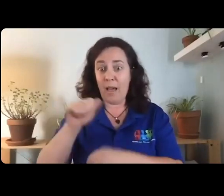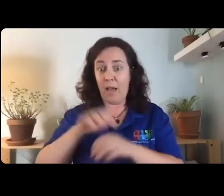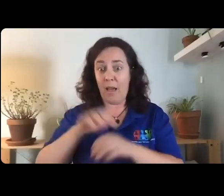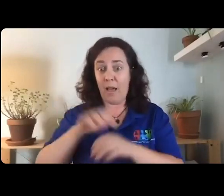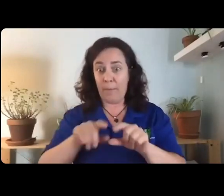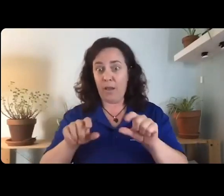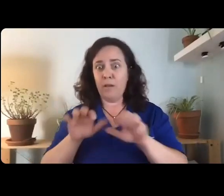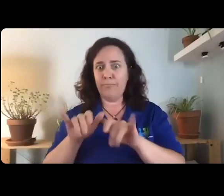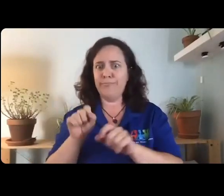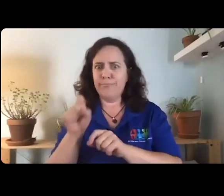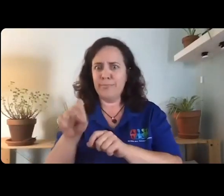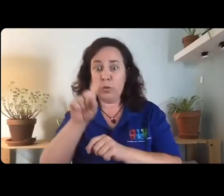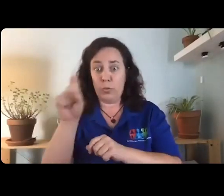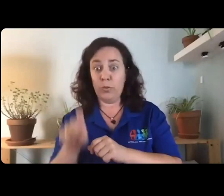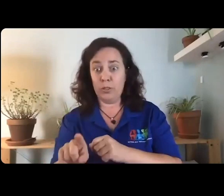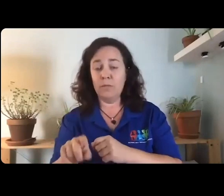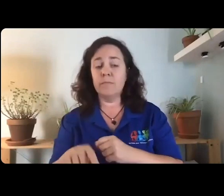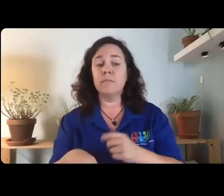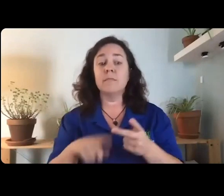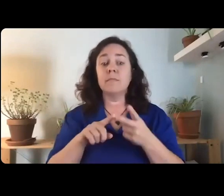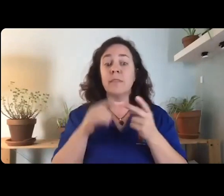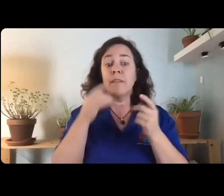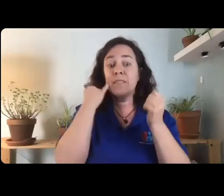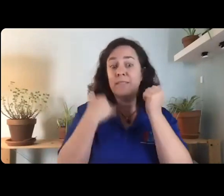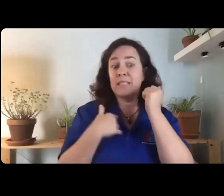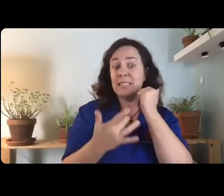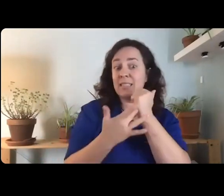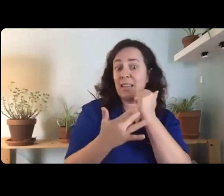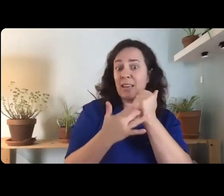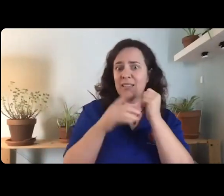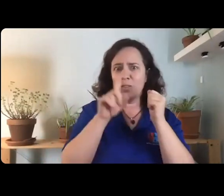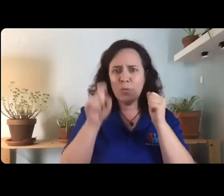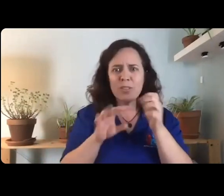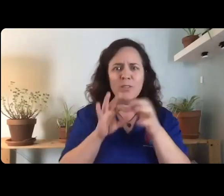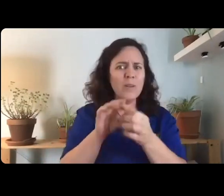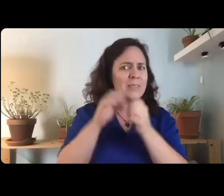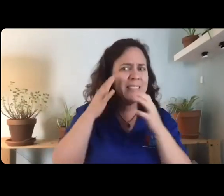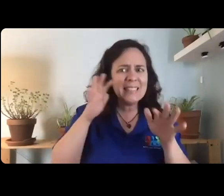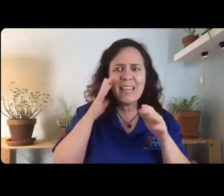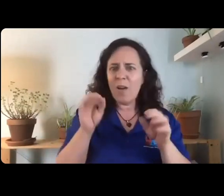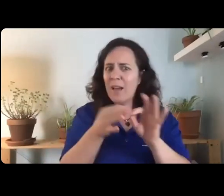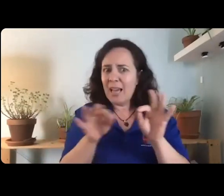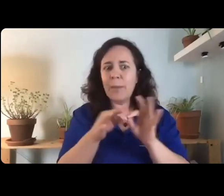of our keynote presenter. You can do that by putting the questions in the Q and A icon.